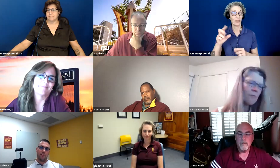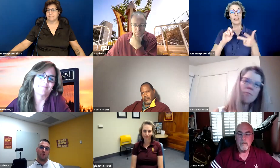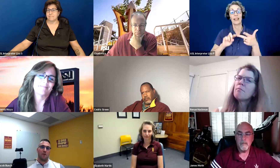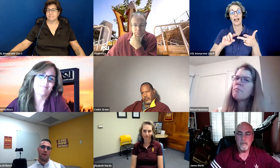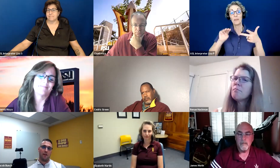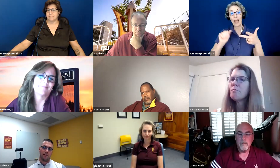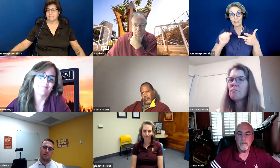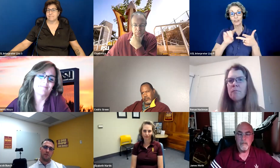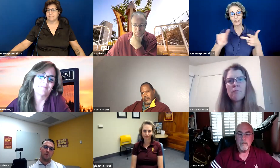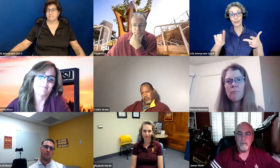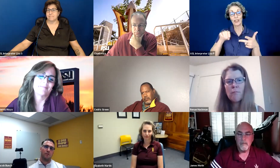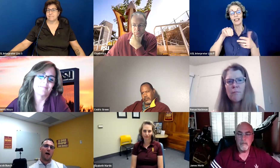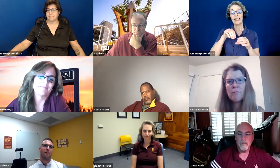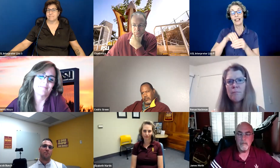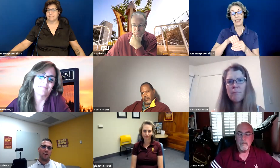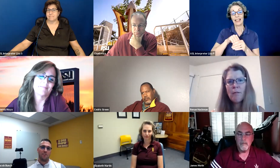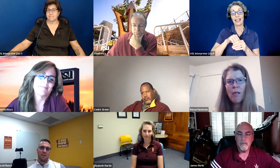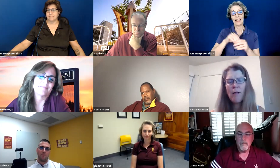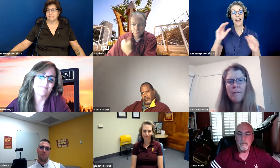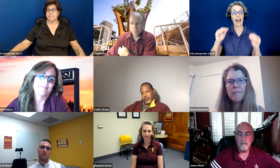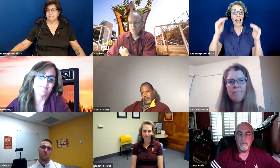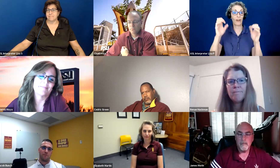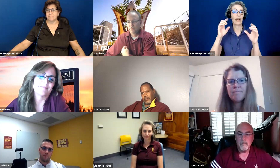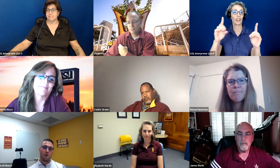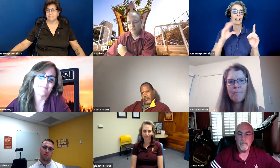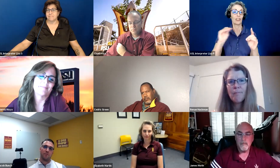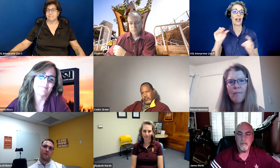in higher education and administration from also from ASU.